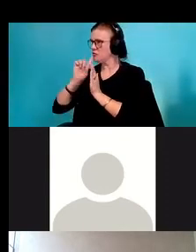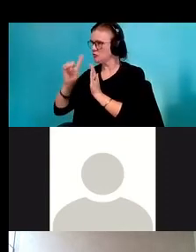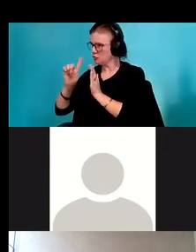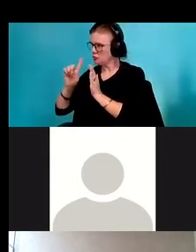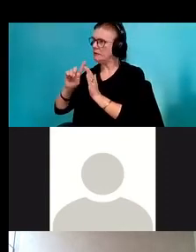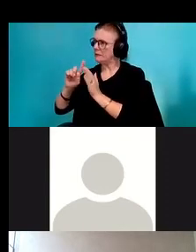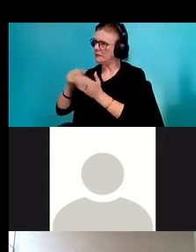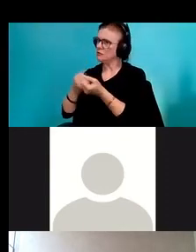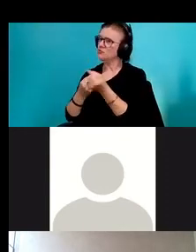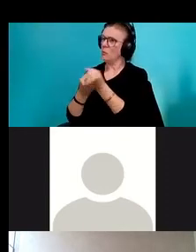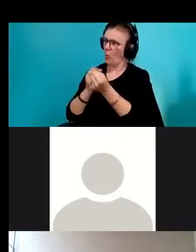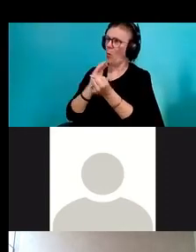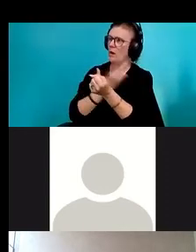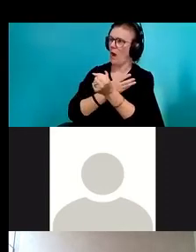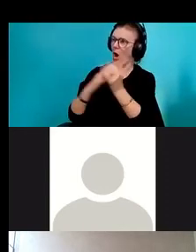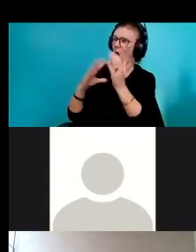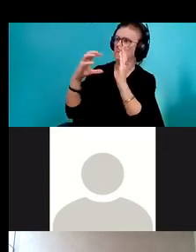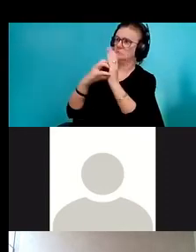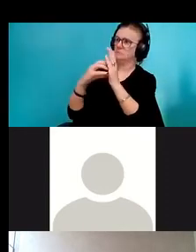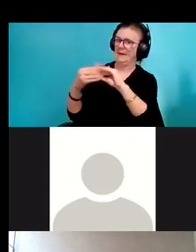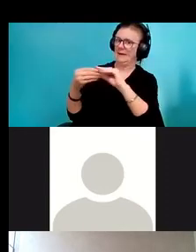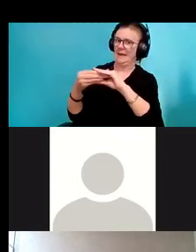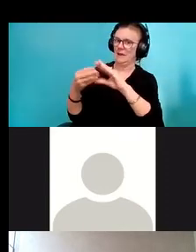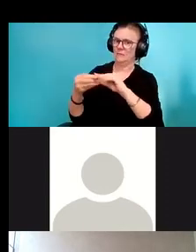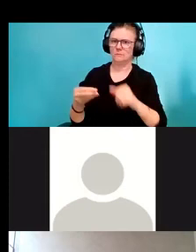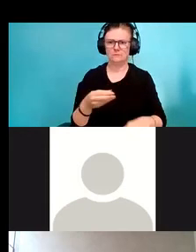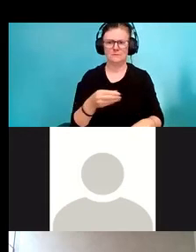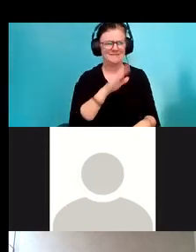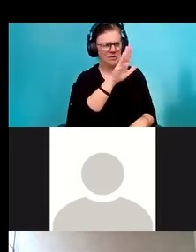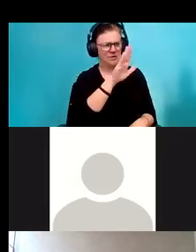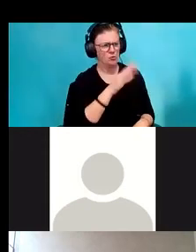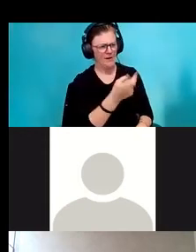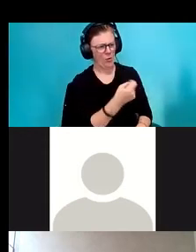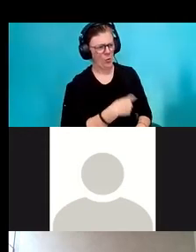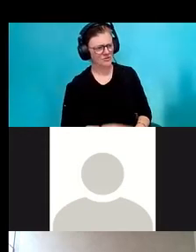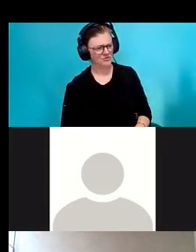And this is a great question that I have never gotten before. And I'm actually going to let Erika answer,